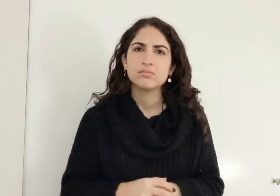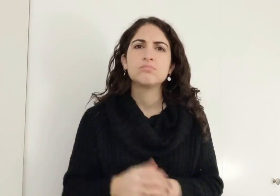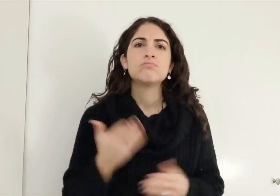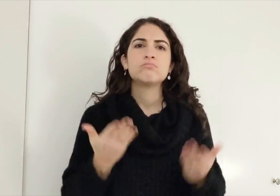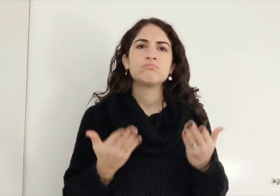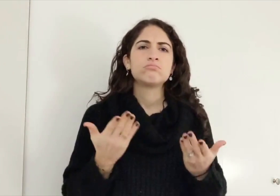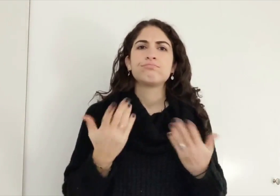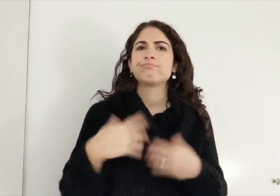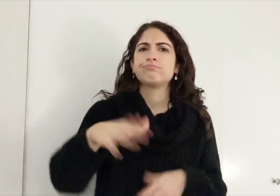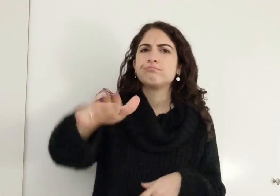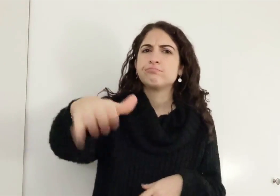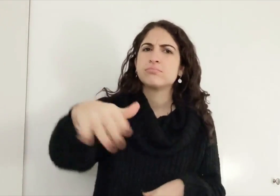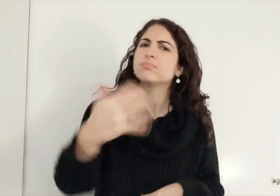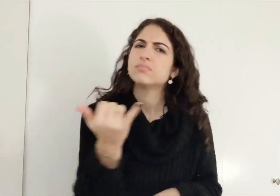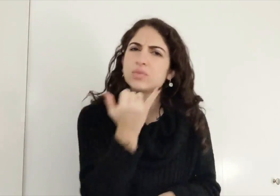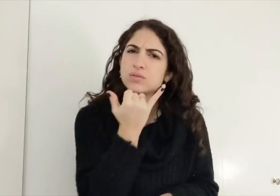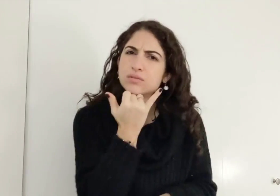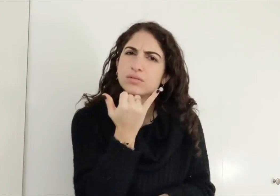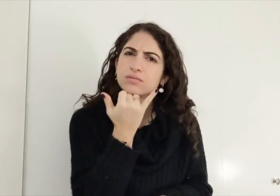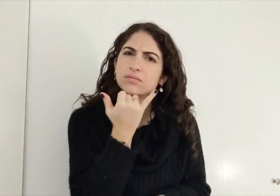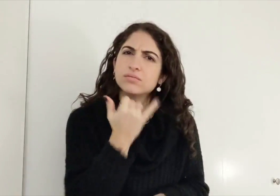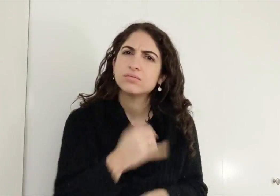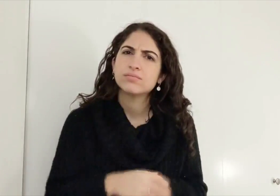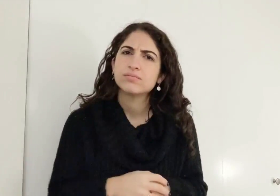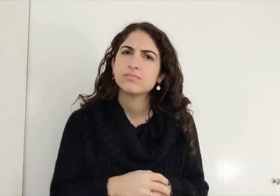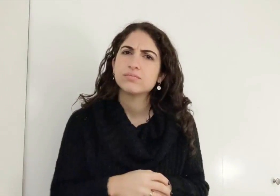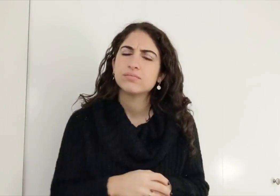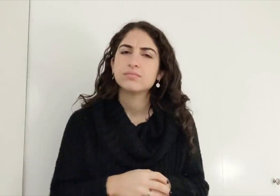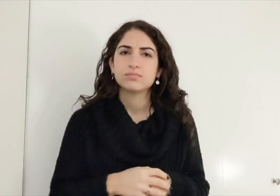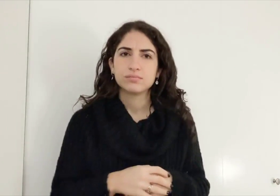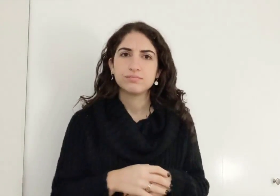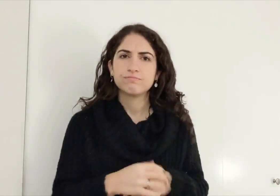Or maybe get someone's attention, "What's wrong?"